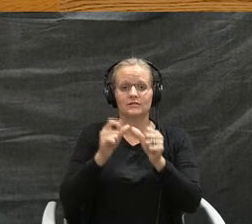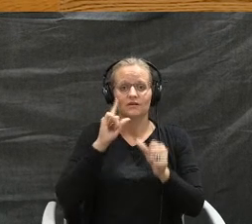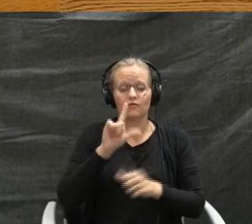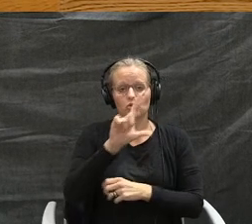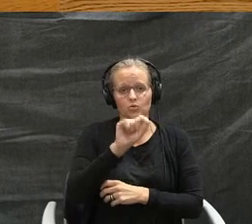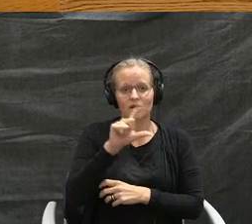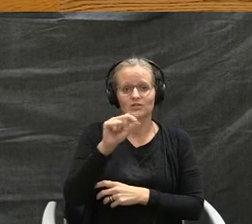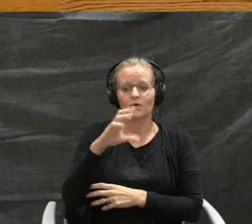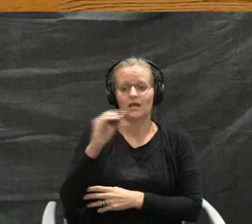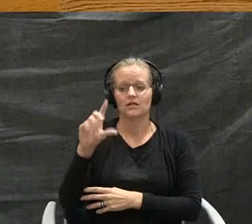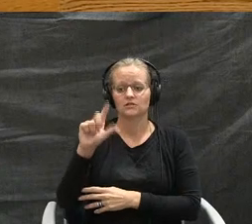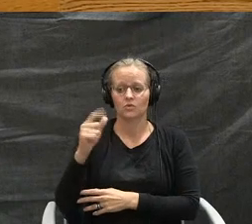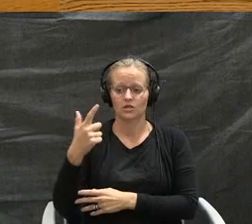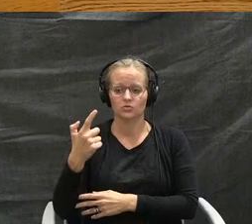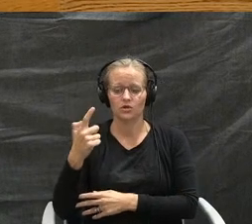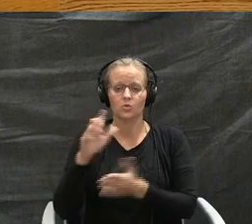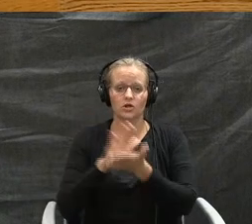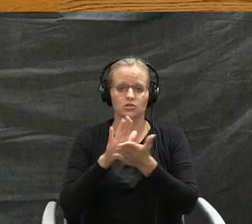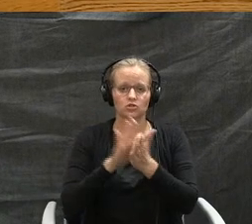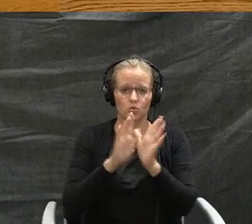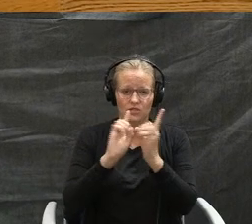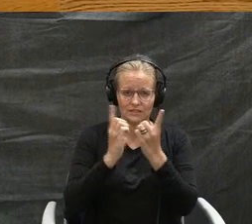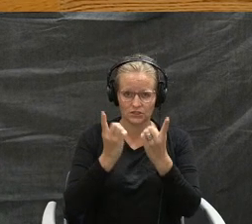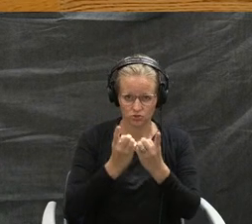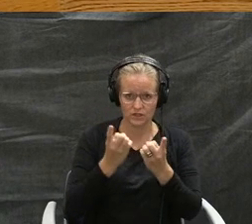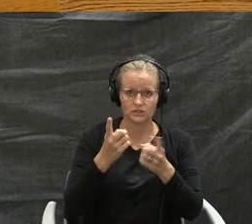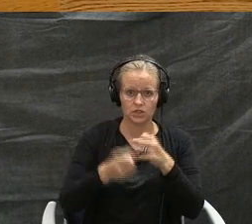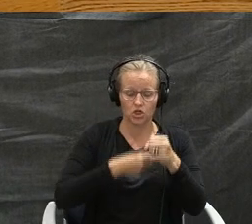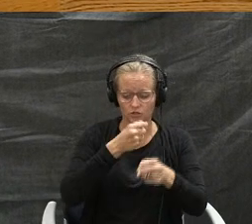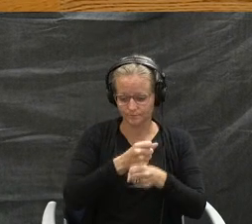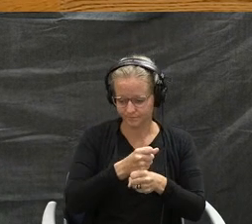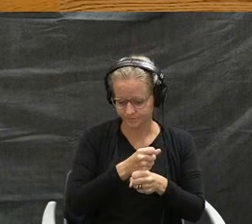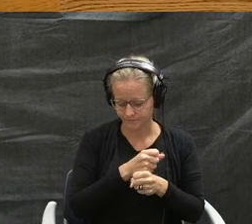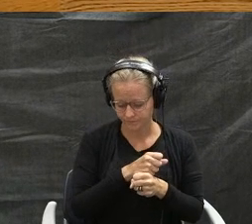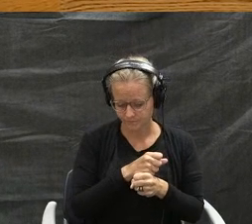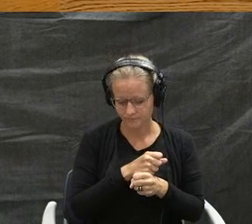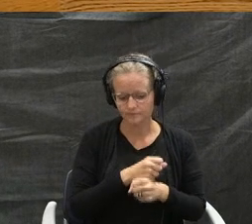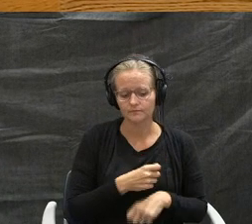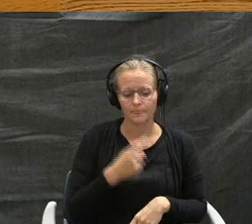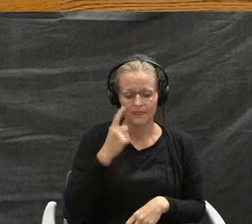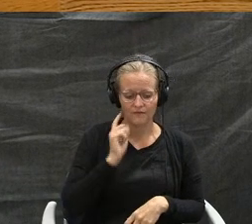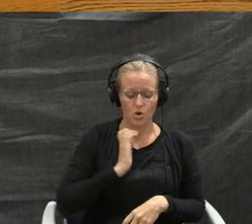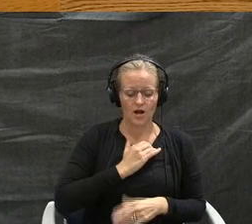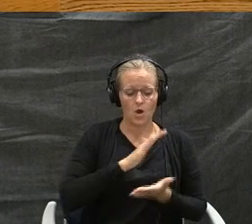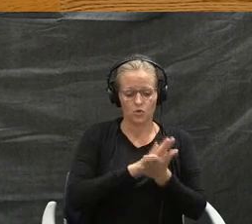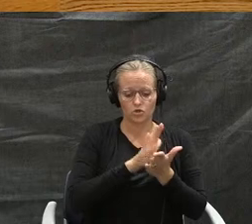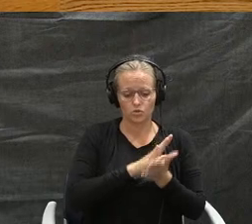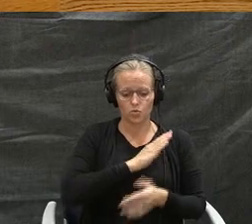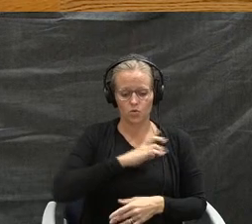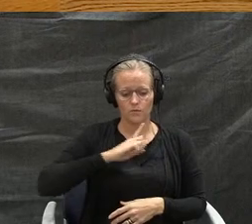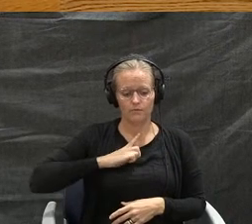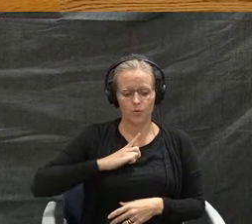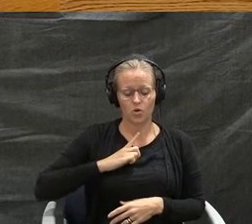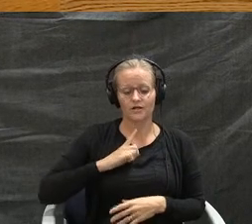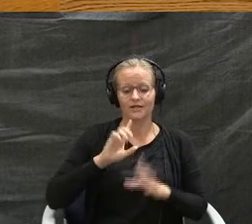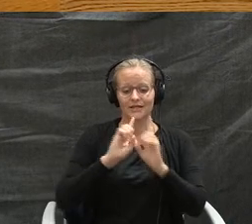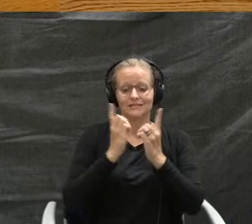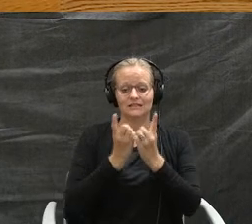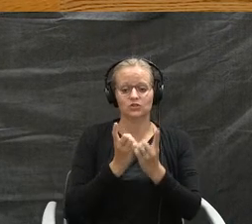school district year now, therefore, be it resolved by the school Board of Minne Tonka Independent School District #276